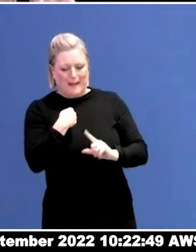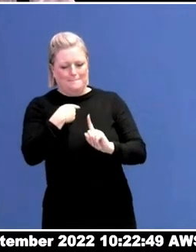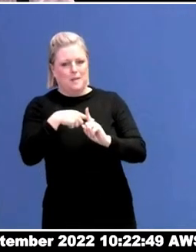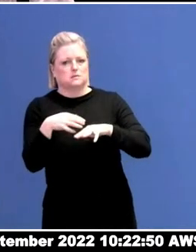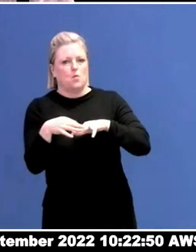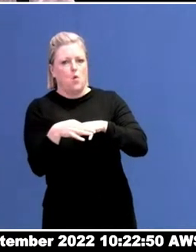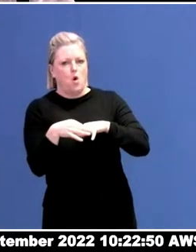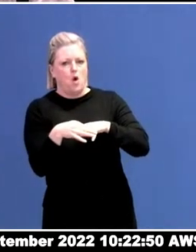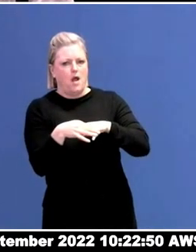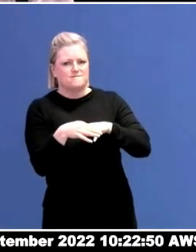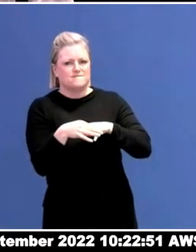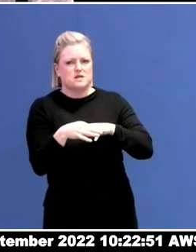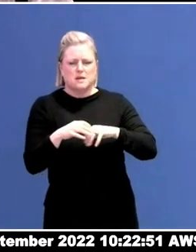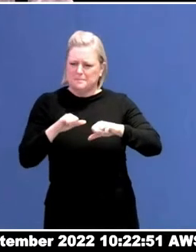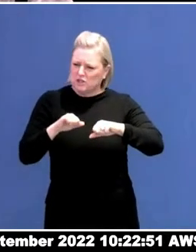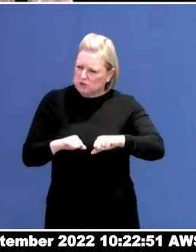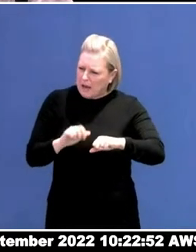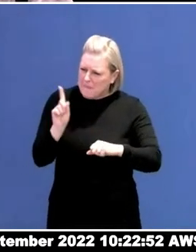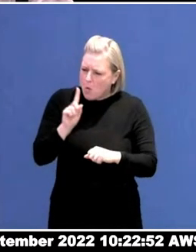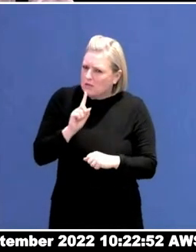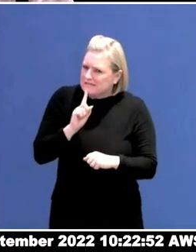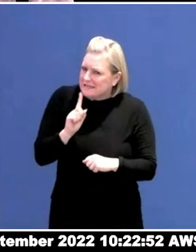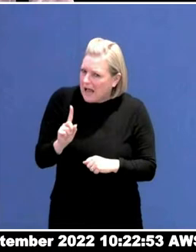And what did they communicate to you about that matter?